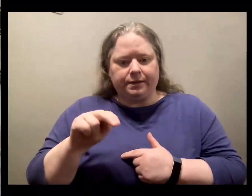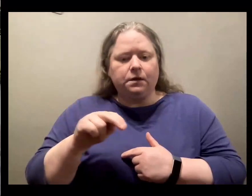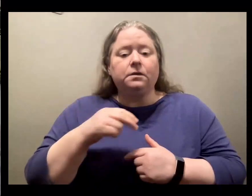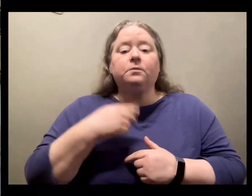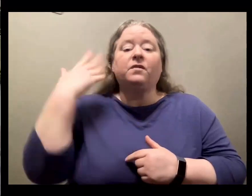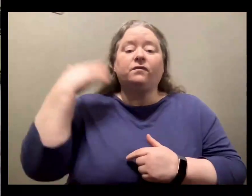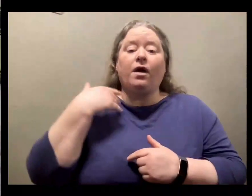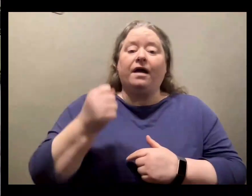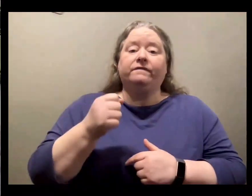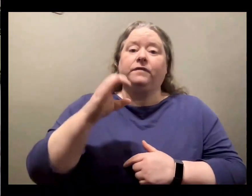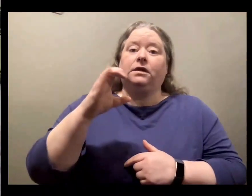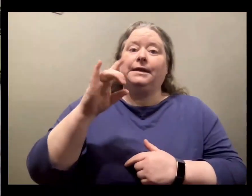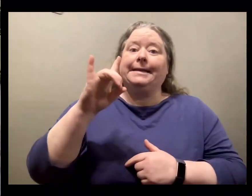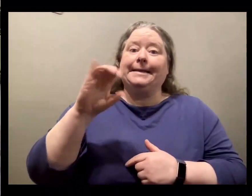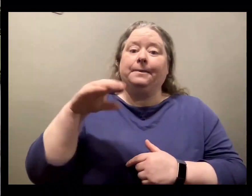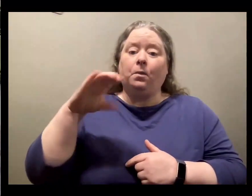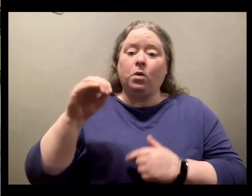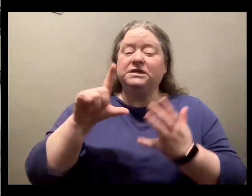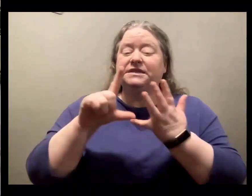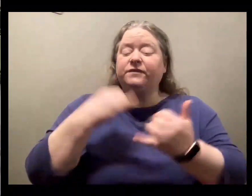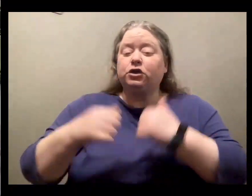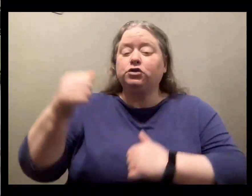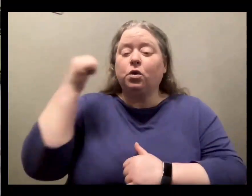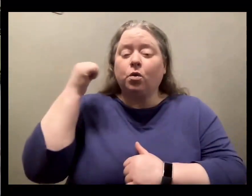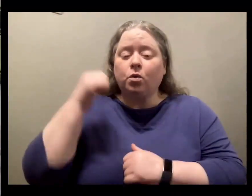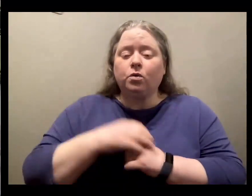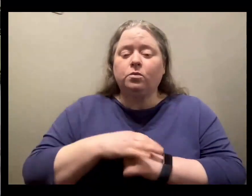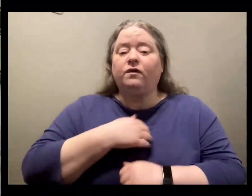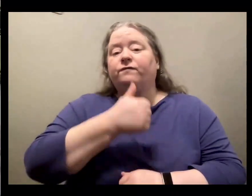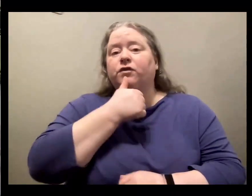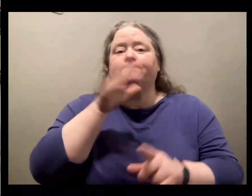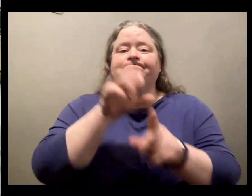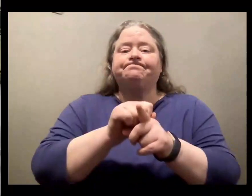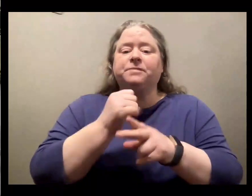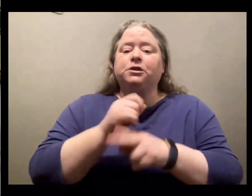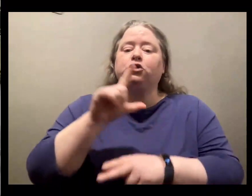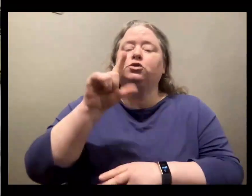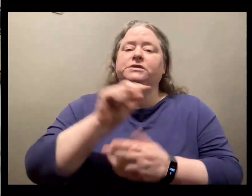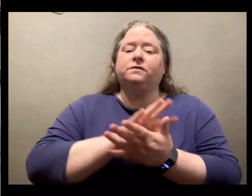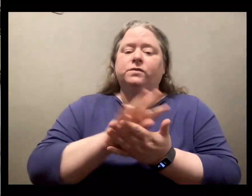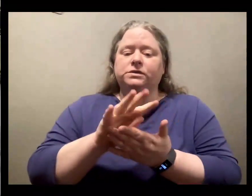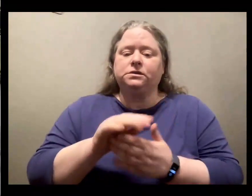I had chemo before, seven years ago, when I was first diagnosed in 2014.